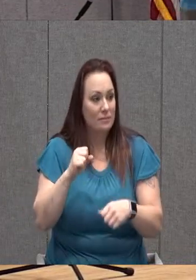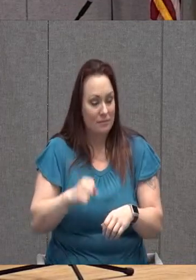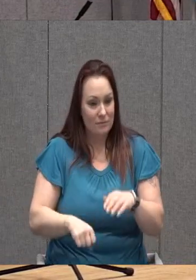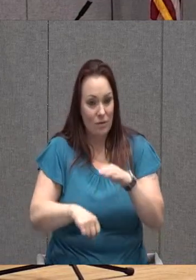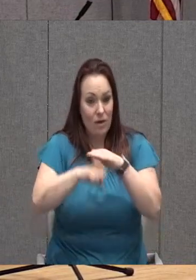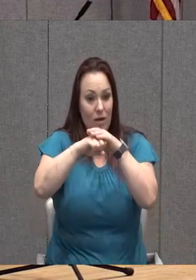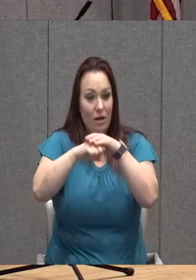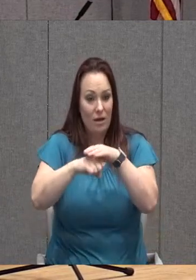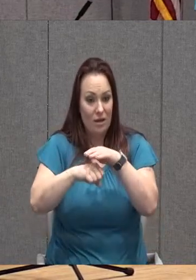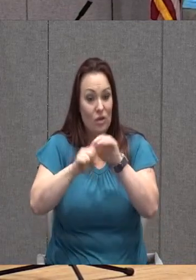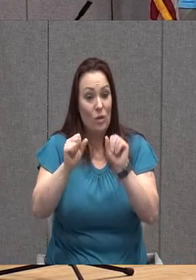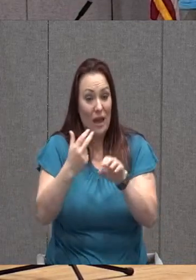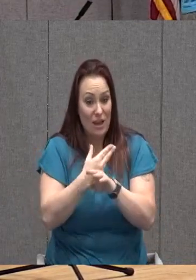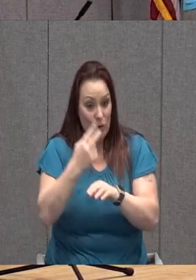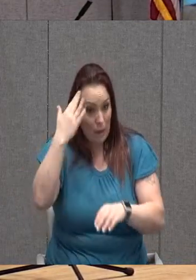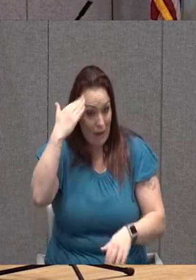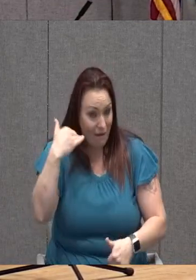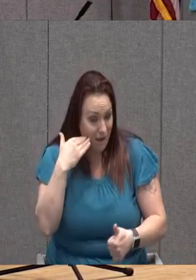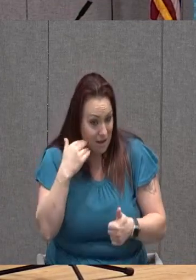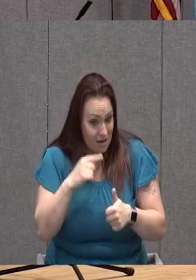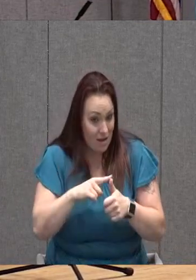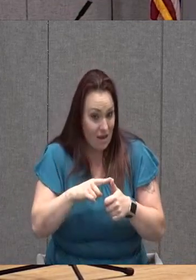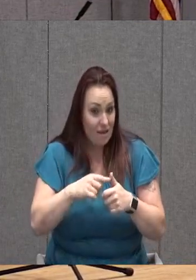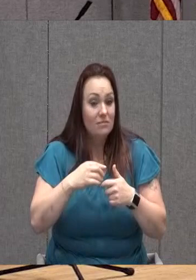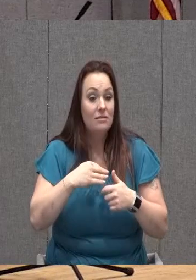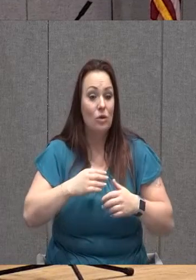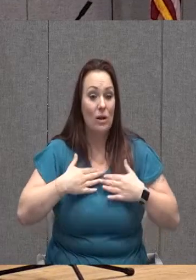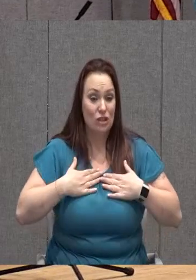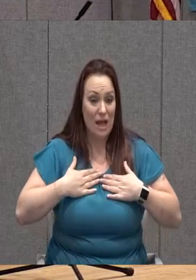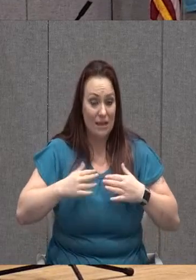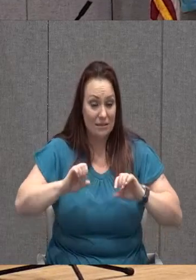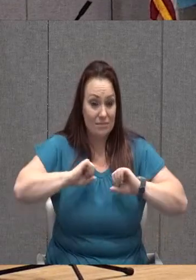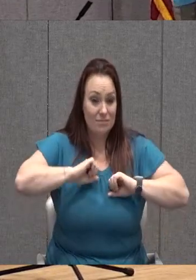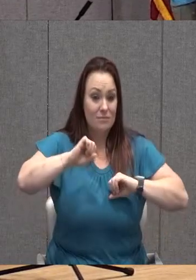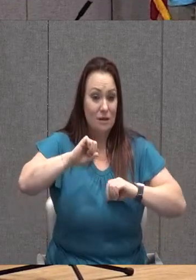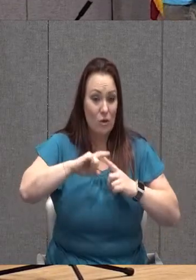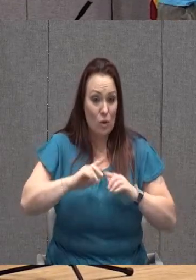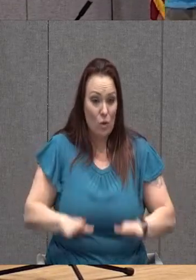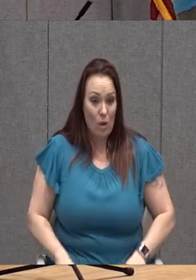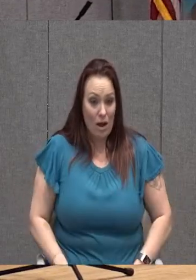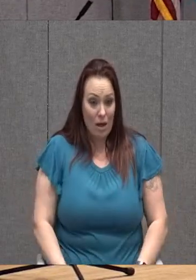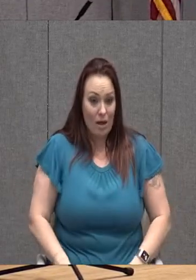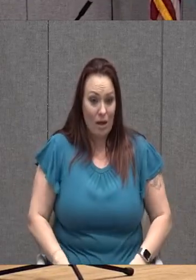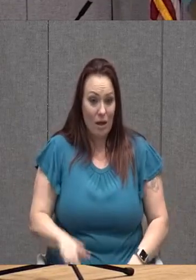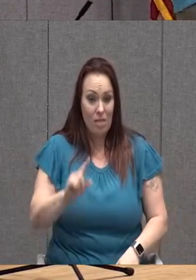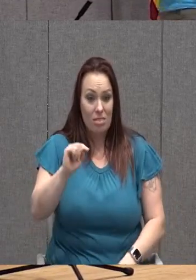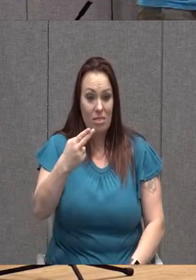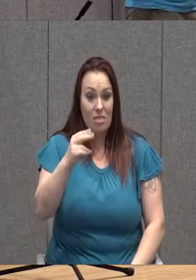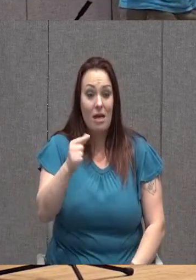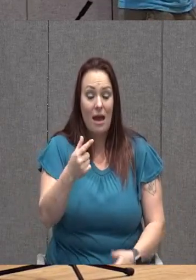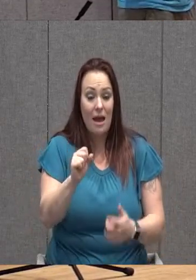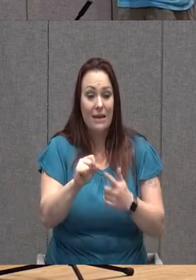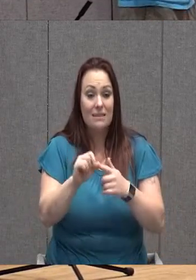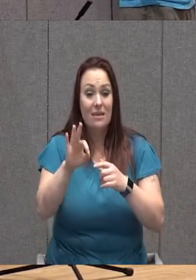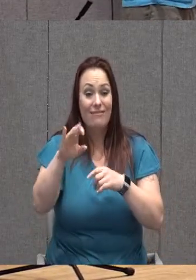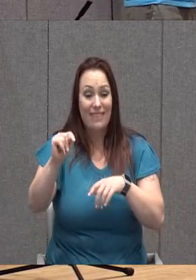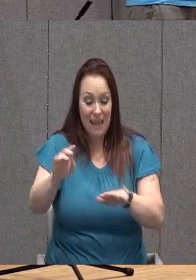So, you can use your head, your chest, your thighs, your feet, your hands, your forearms,